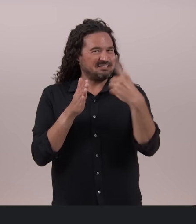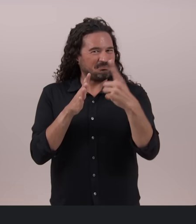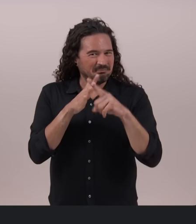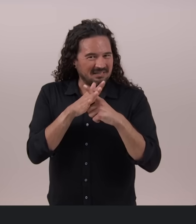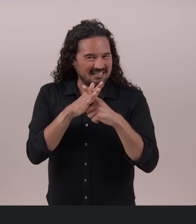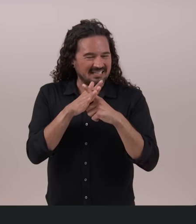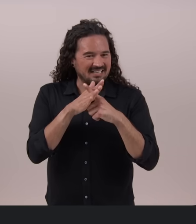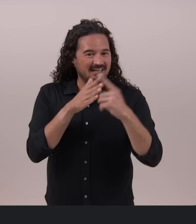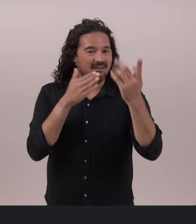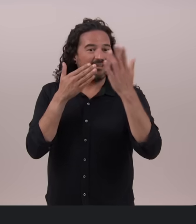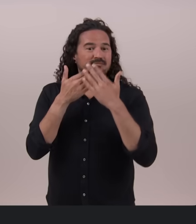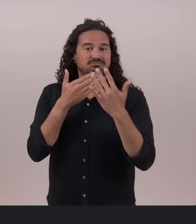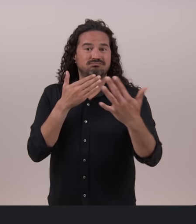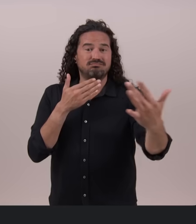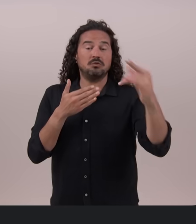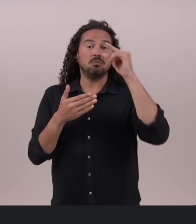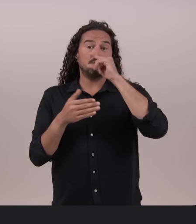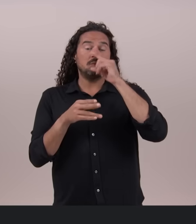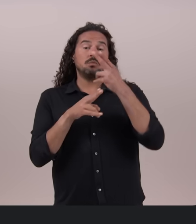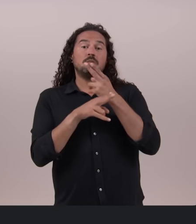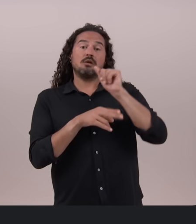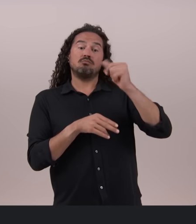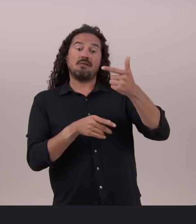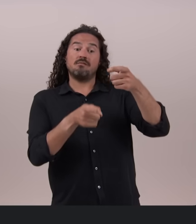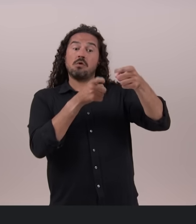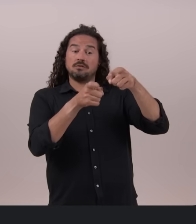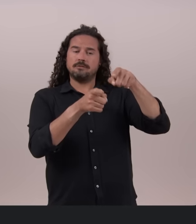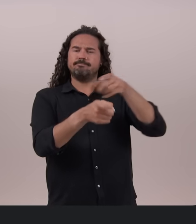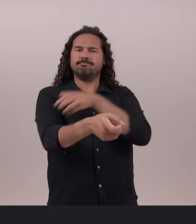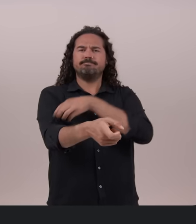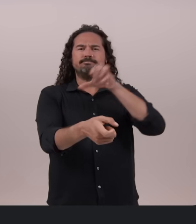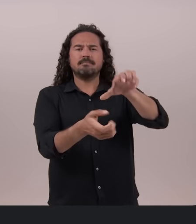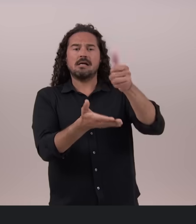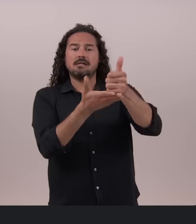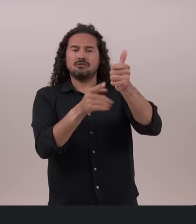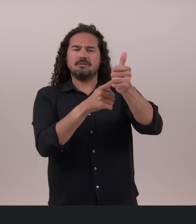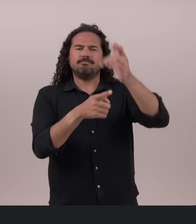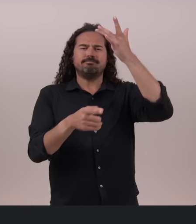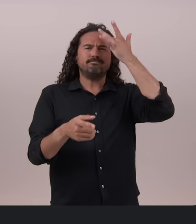to empower our agents to intelligently tackle the most complex tasks.